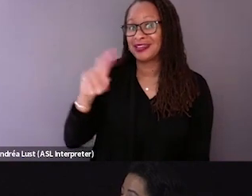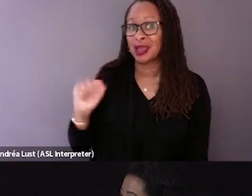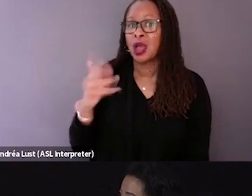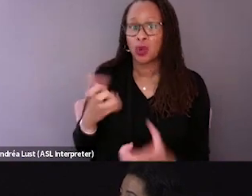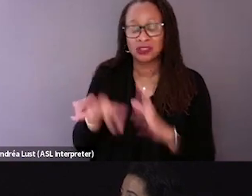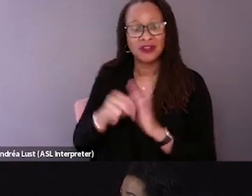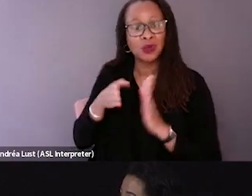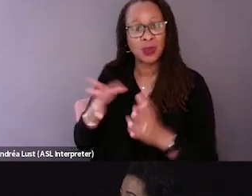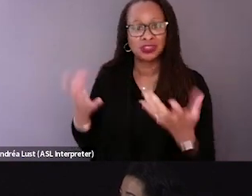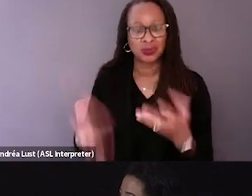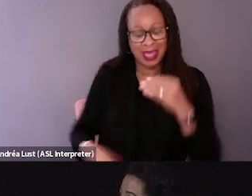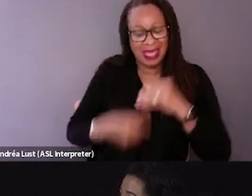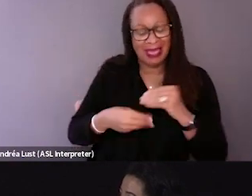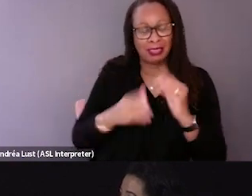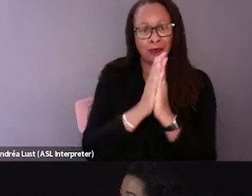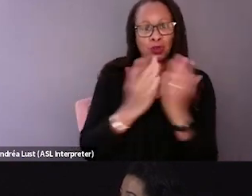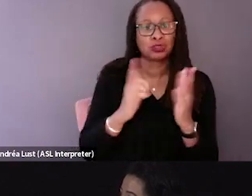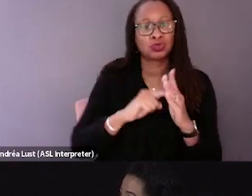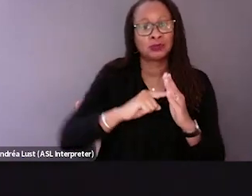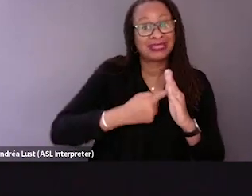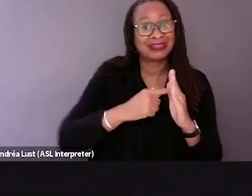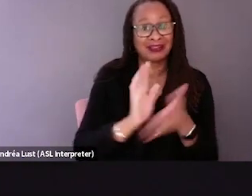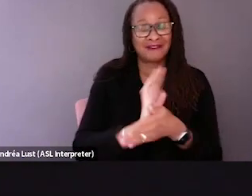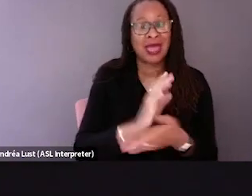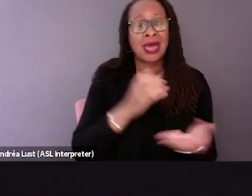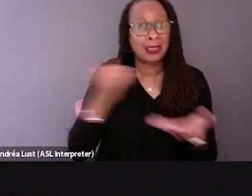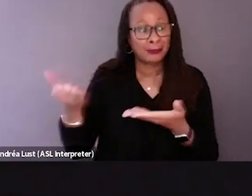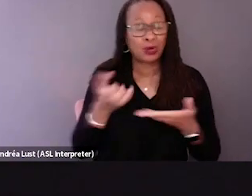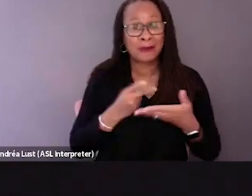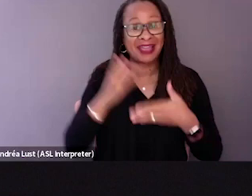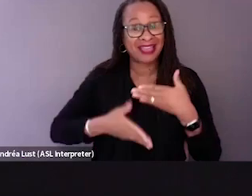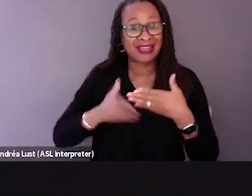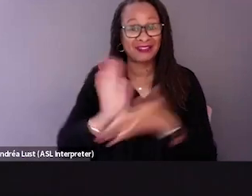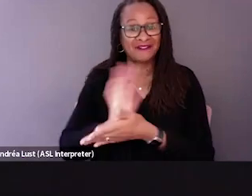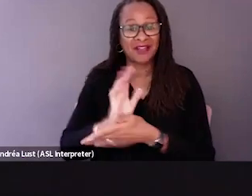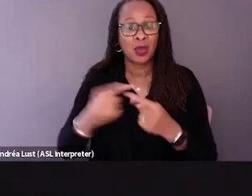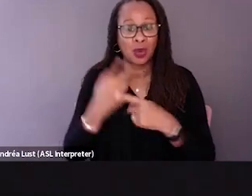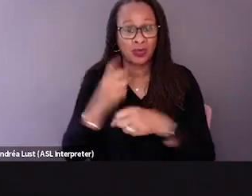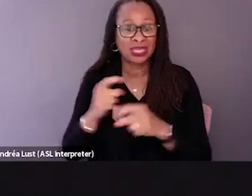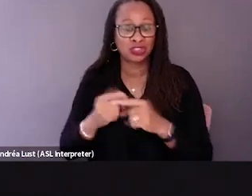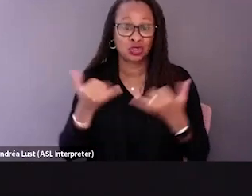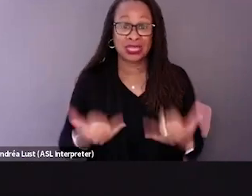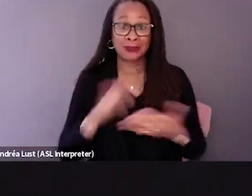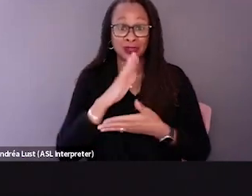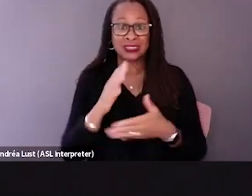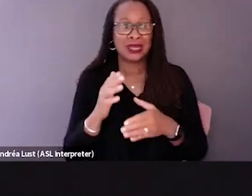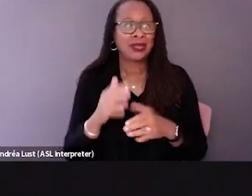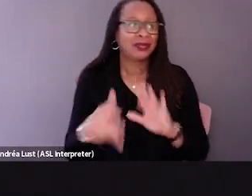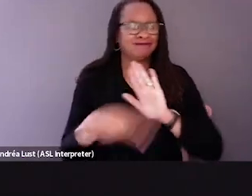to work that book into the beginning of the film and then bring it back in the end of the film when we get to the contemporary censorship section.